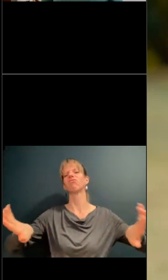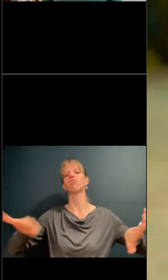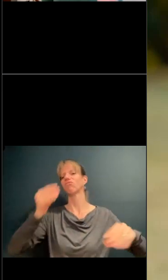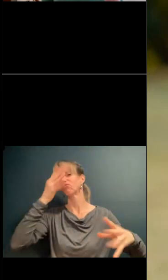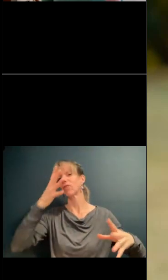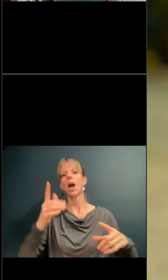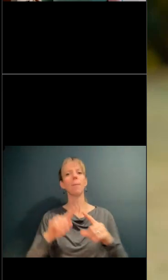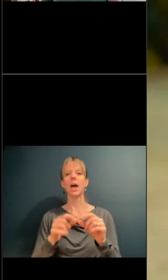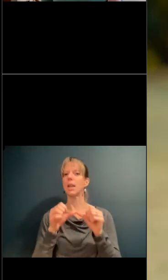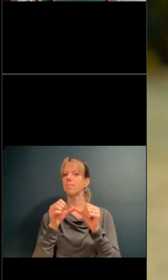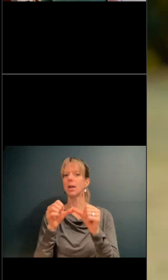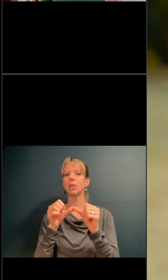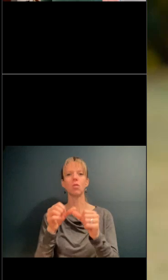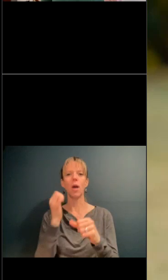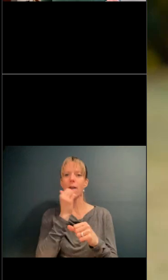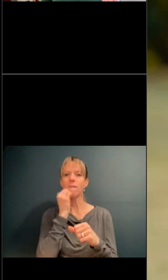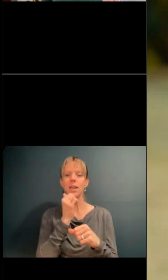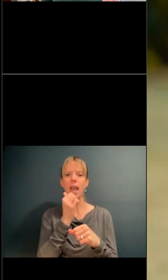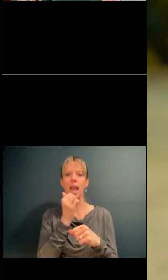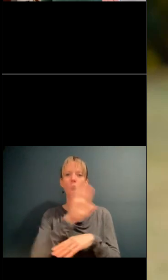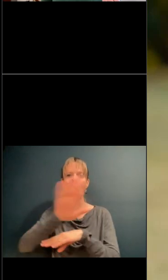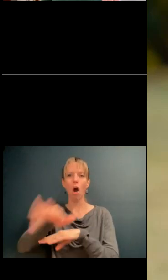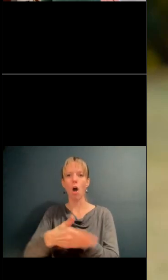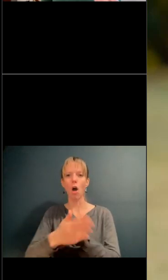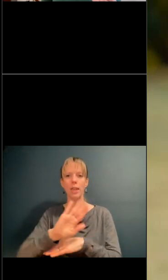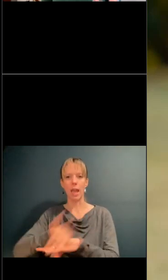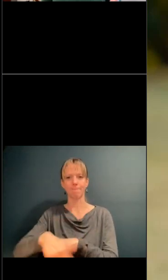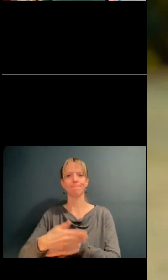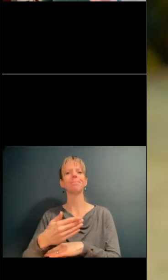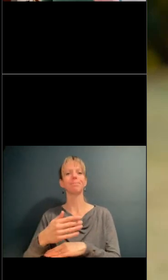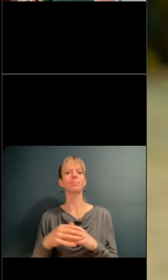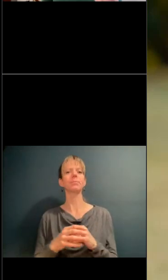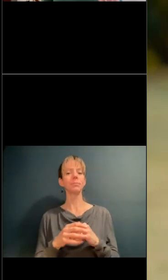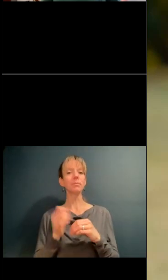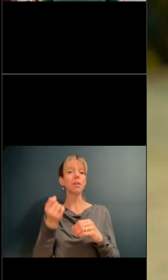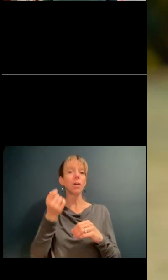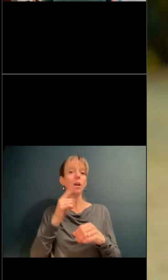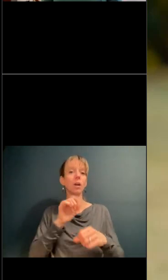but love is central to belonging. And if you know the work of Wolf Wolfensberger,